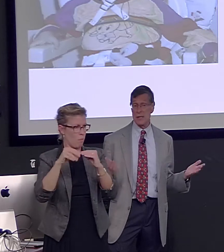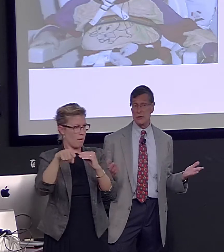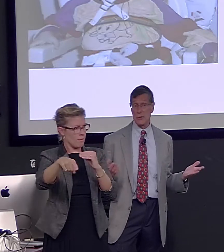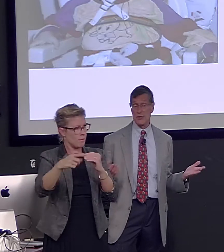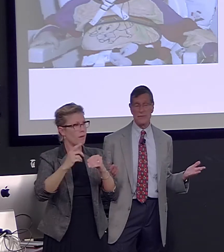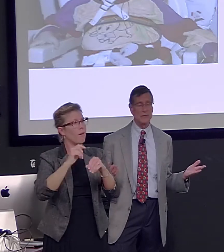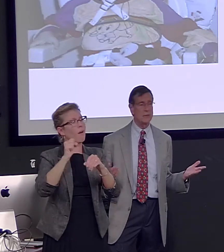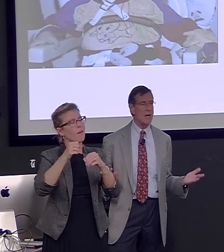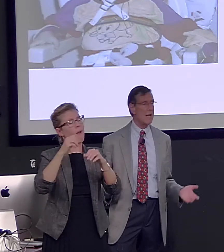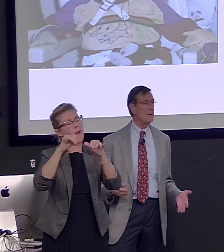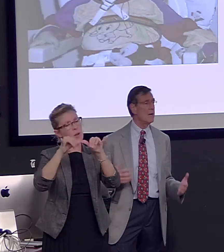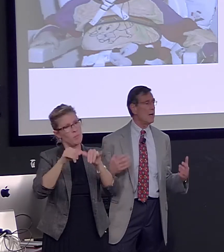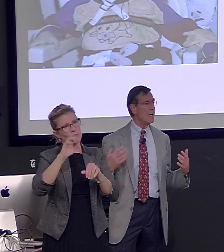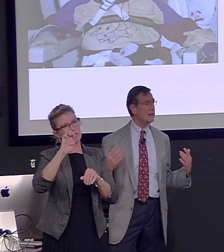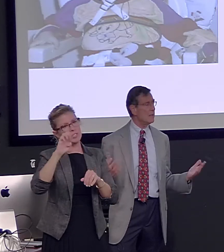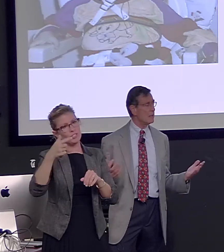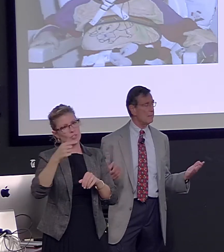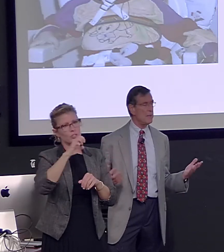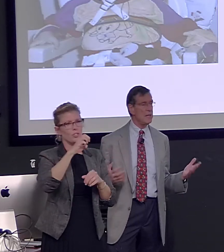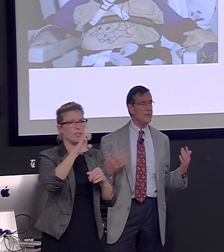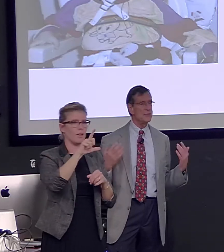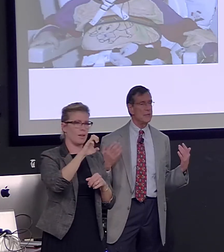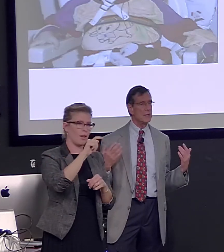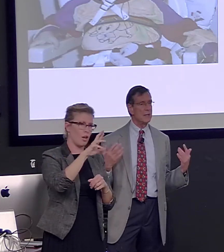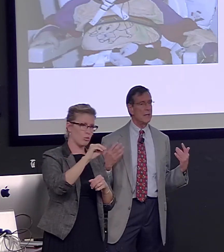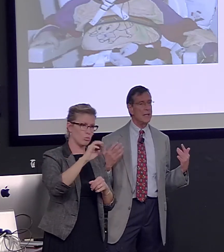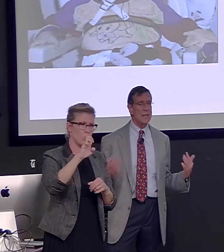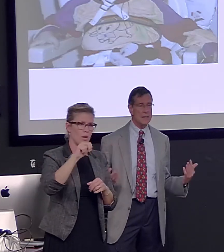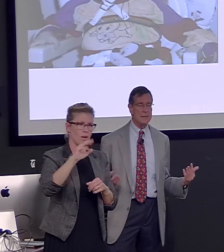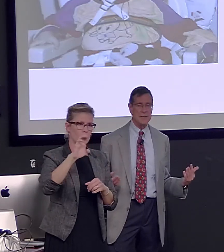electroencephalogram and ERPs in the institution.